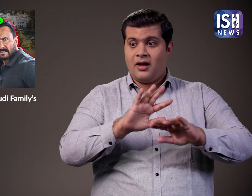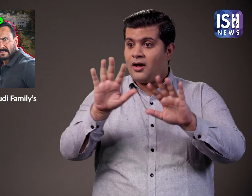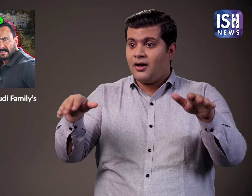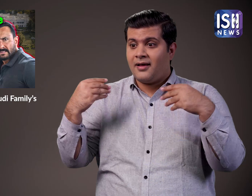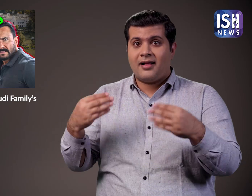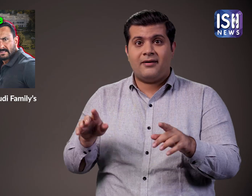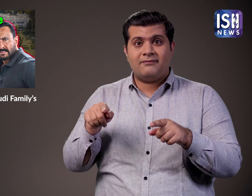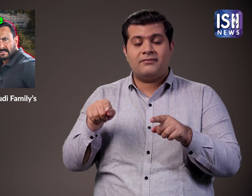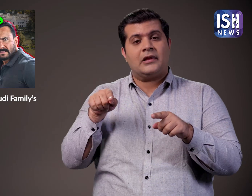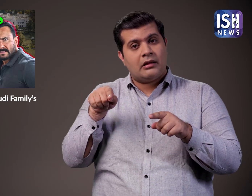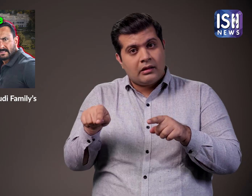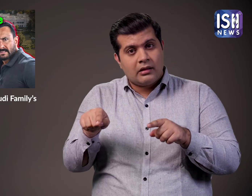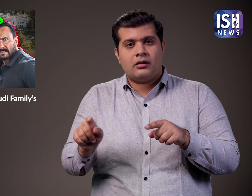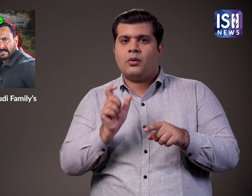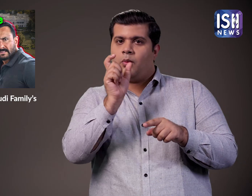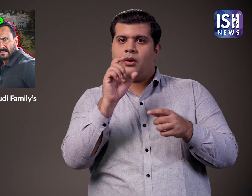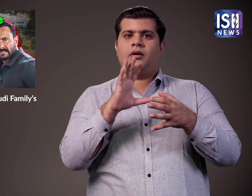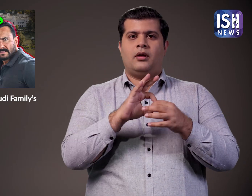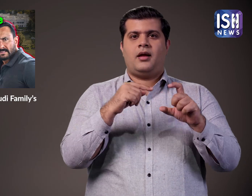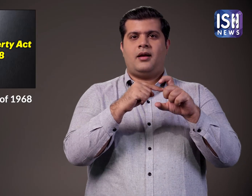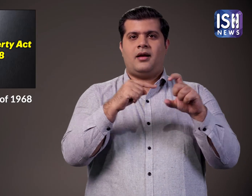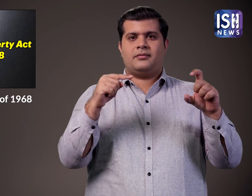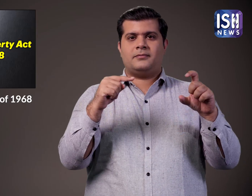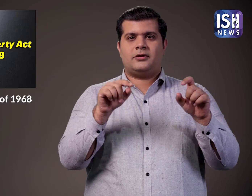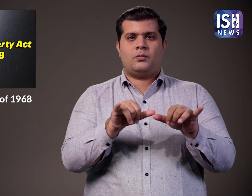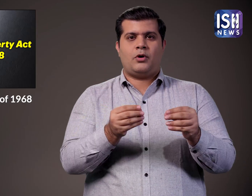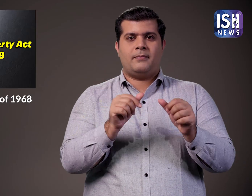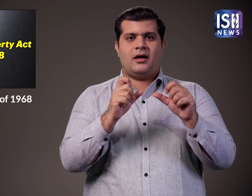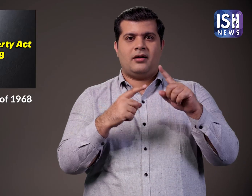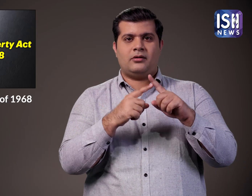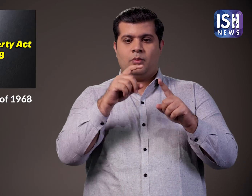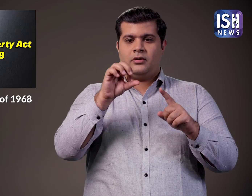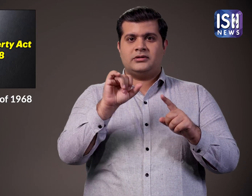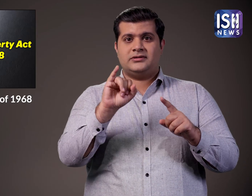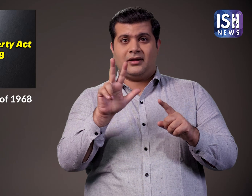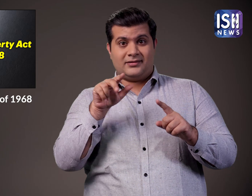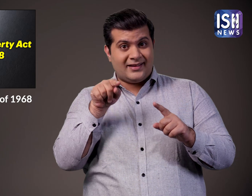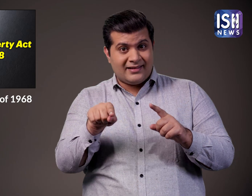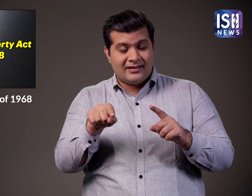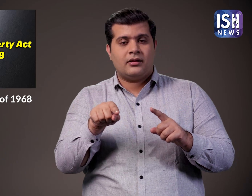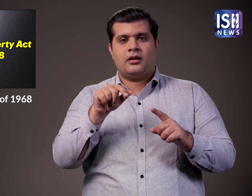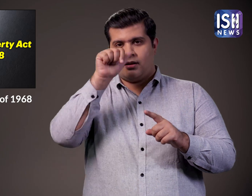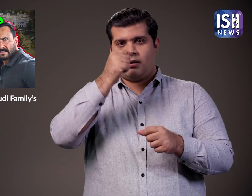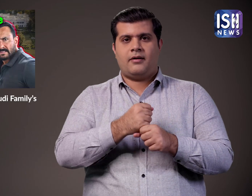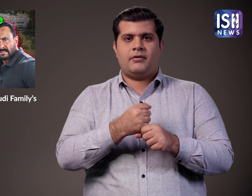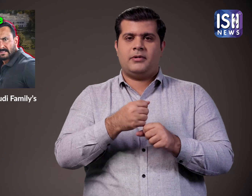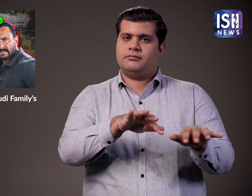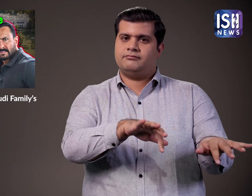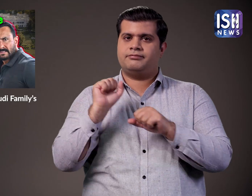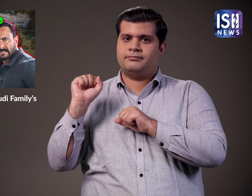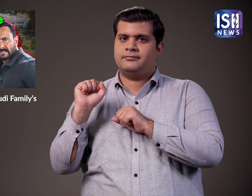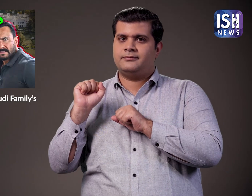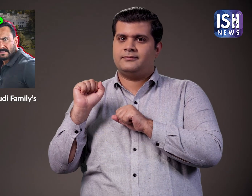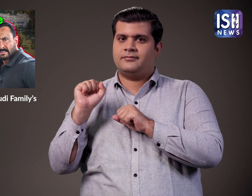Indian government took control of these properties as 'enemy property' under the 1968 Enemy Property Act.